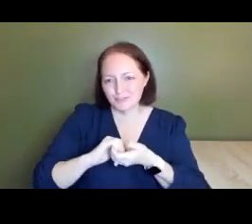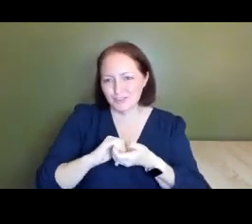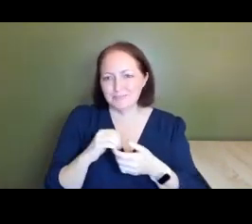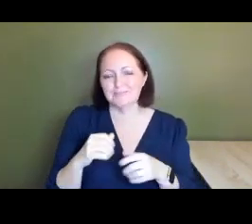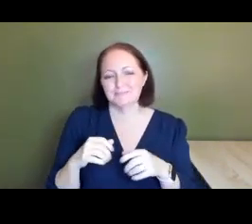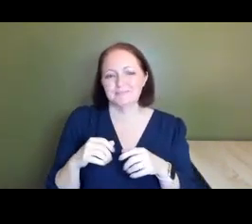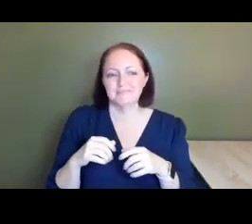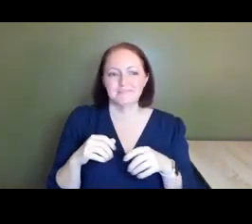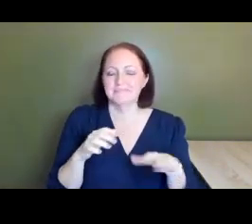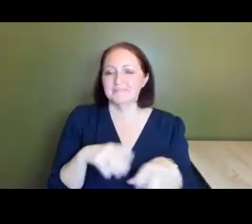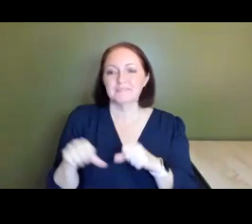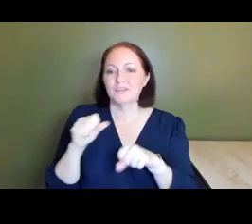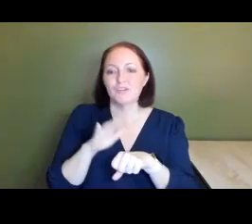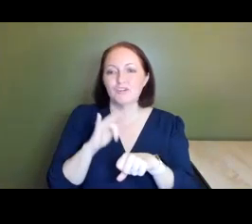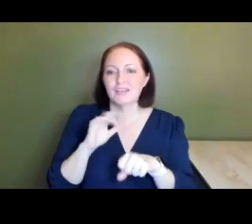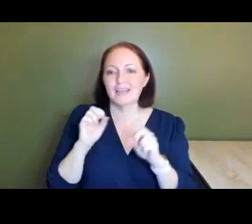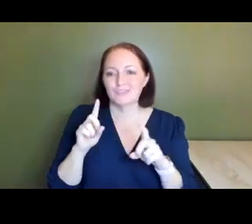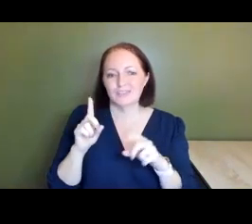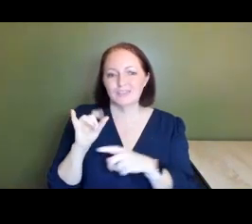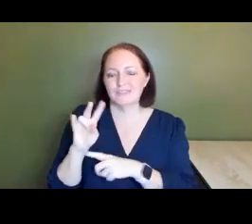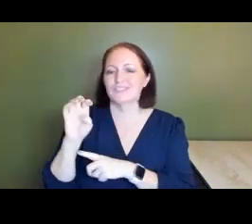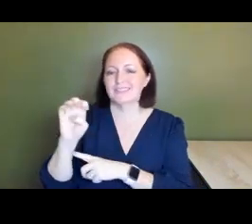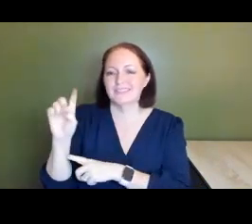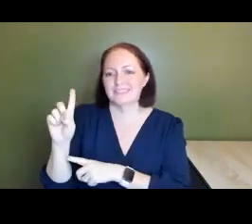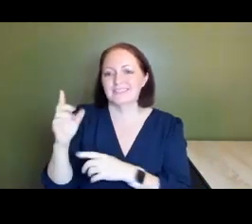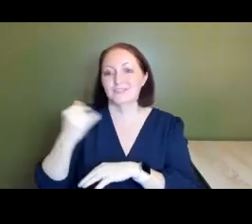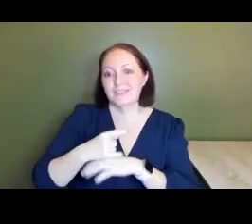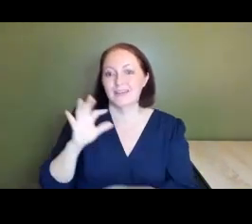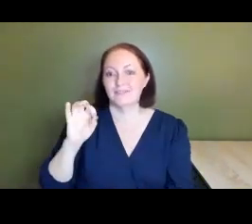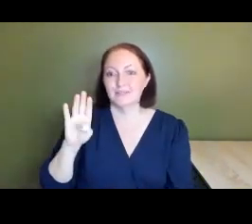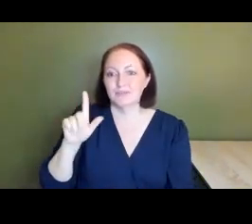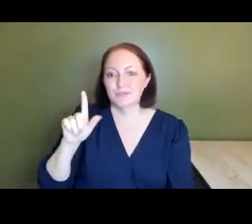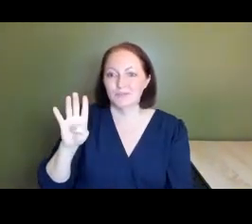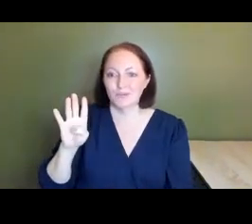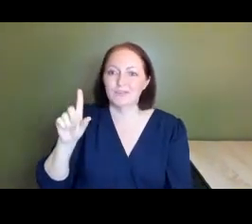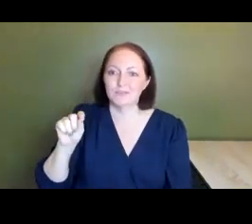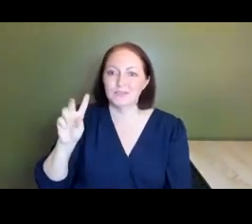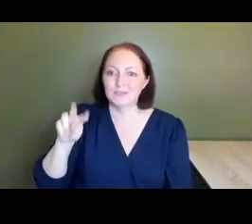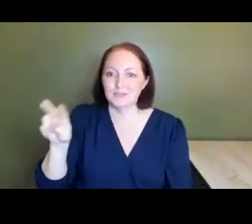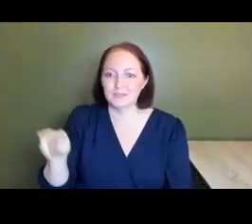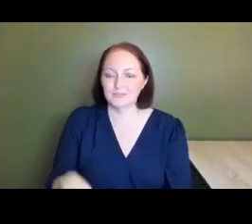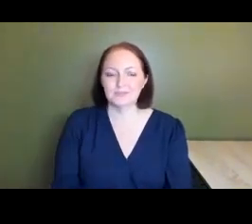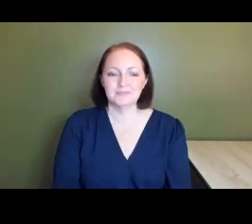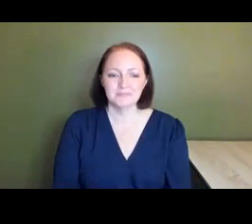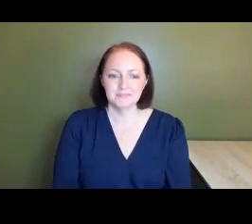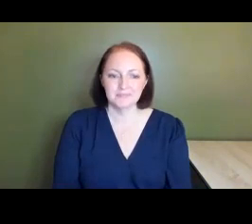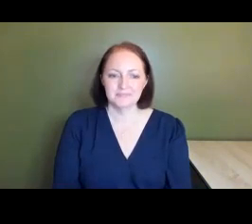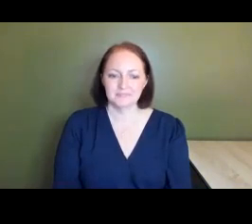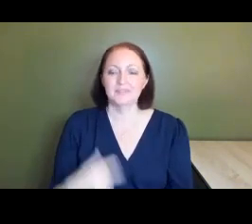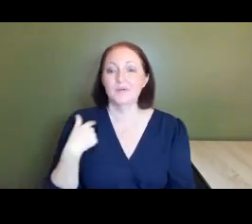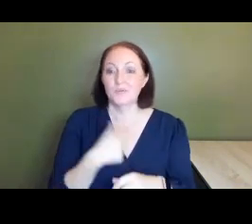by the Early Education Division today on February 24 2022. We are recording this webinar and